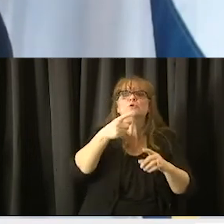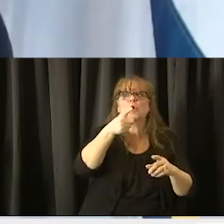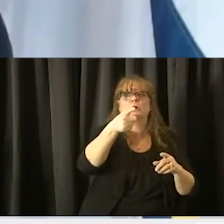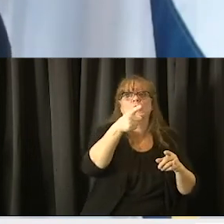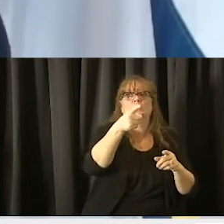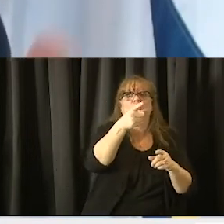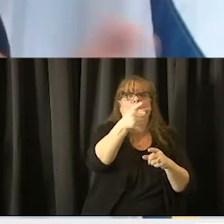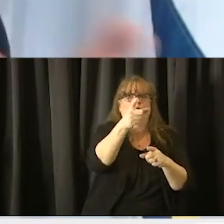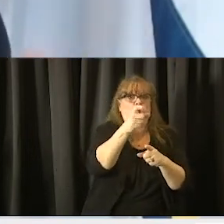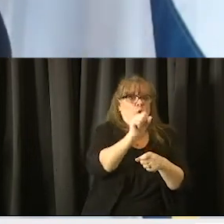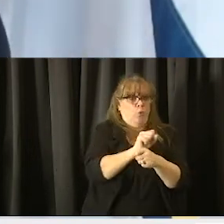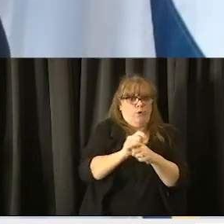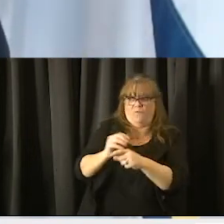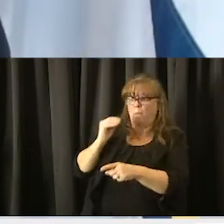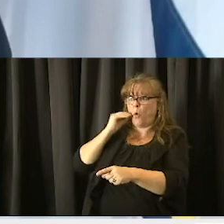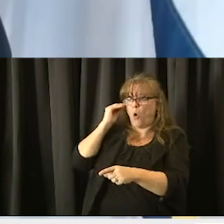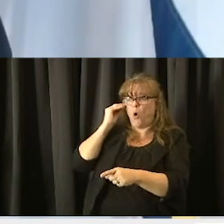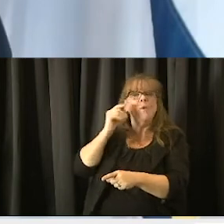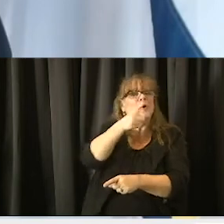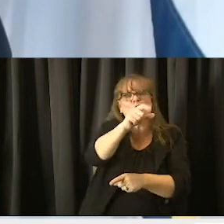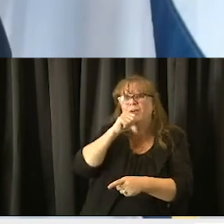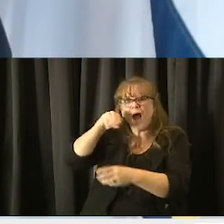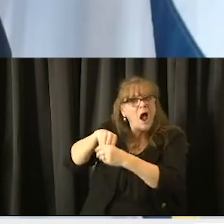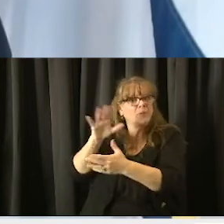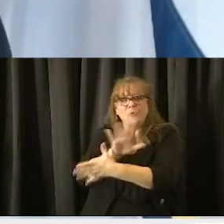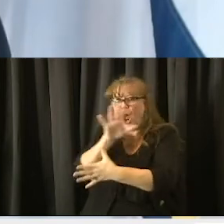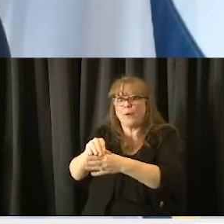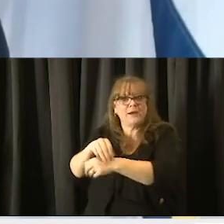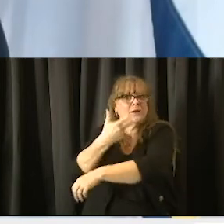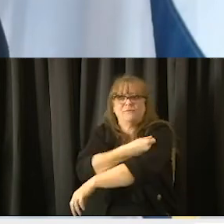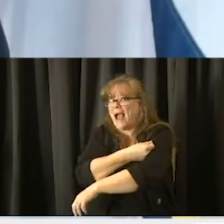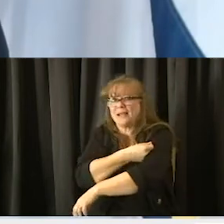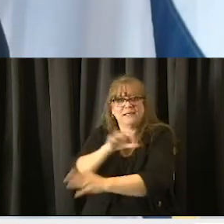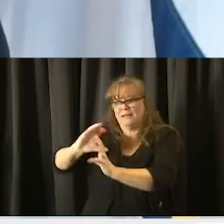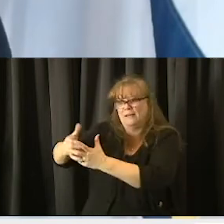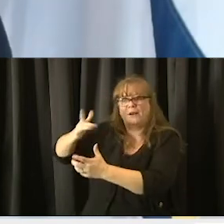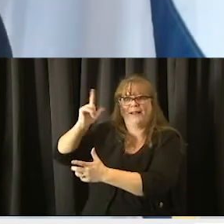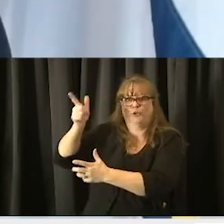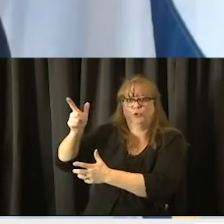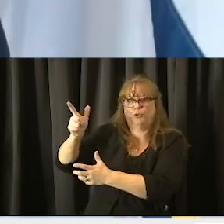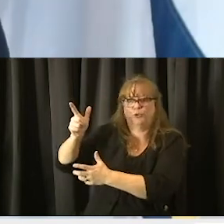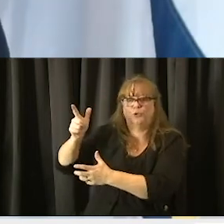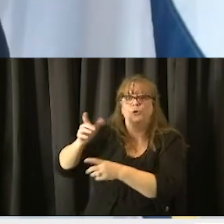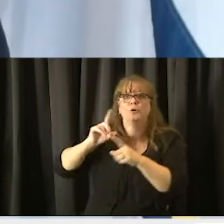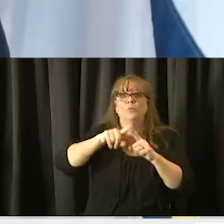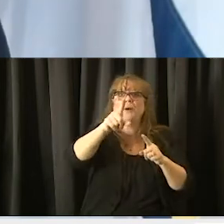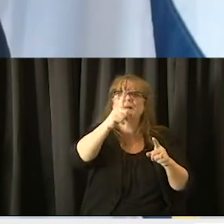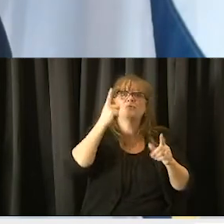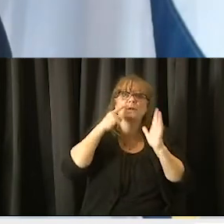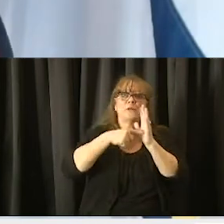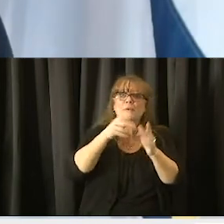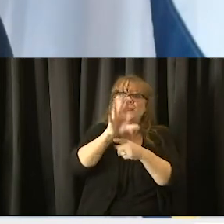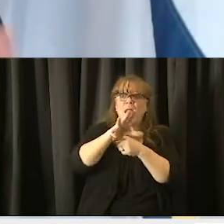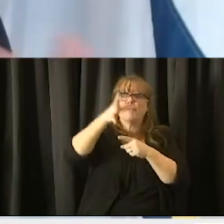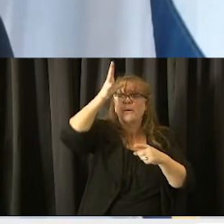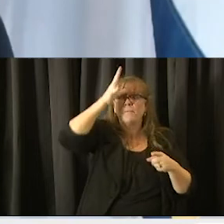and we again will be discussions with the news organizations but if you are working from home you would not be in the priority group we also know that there are